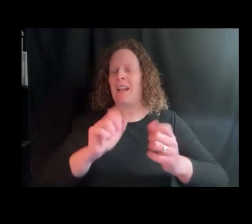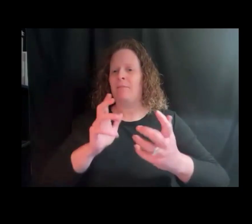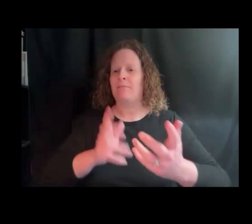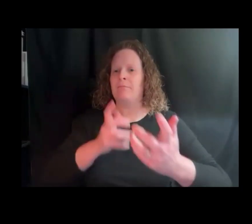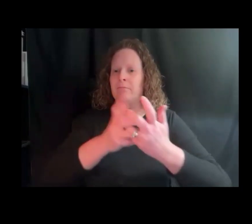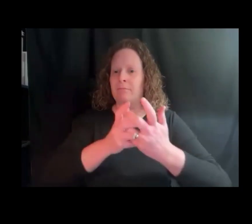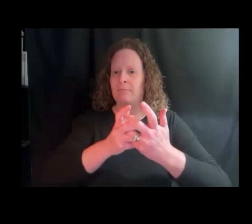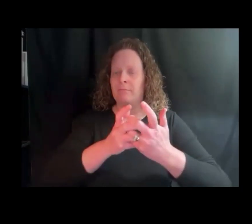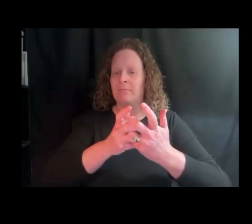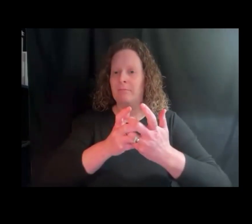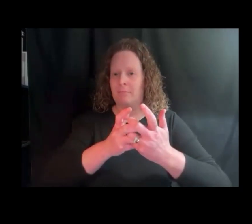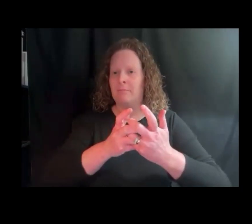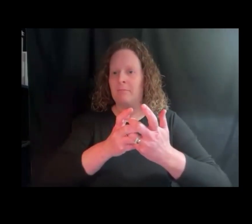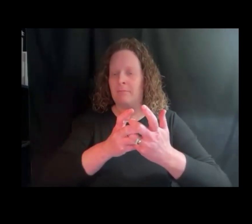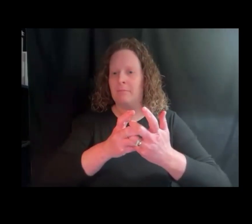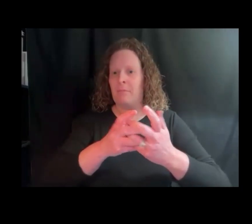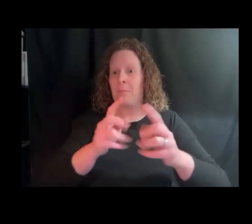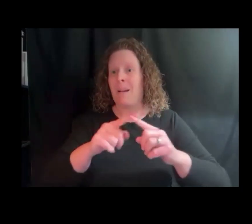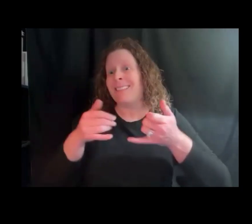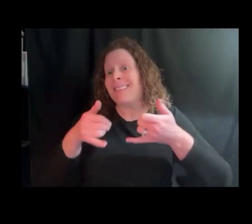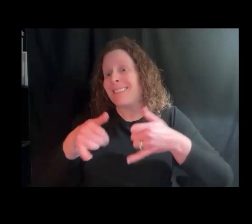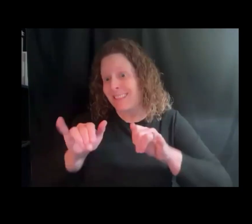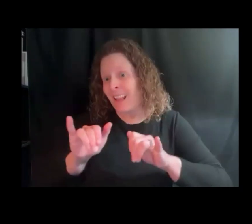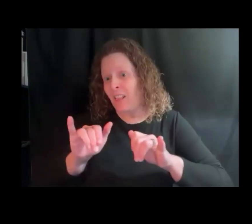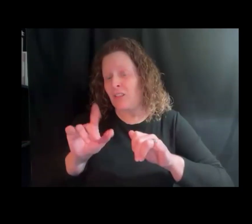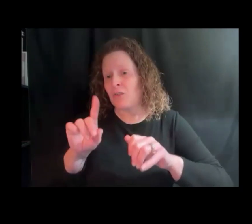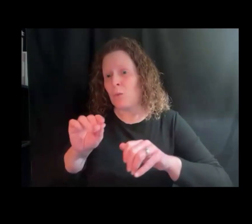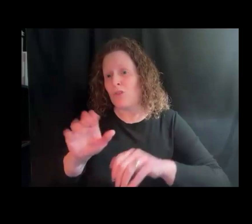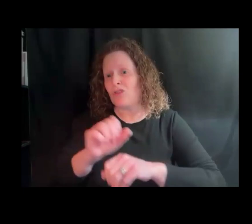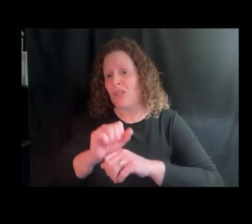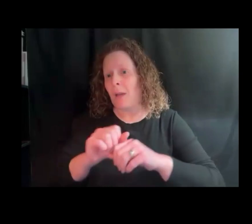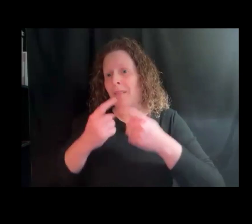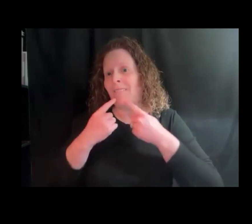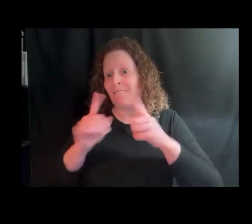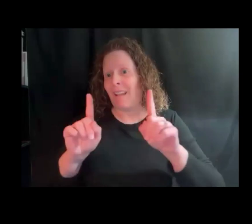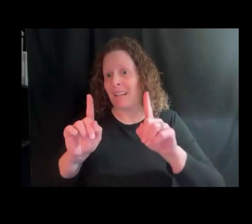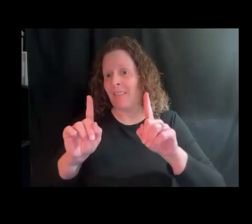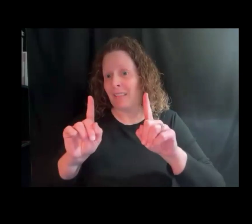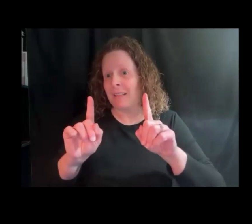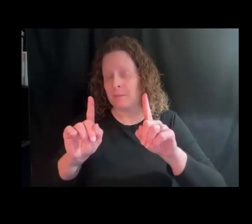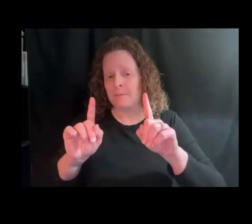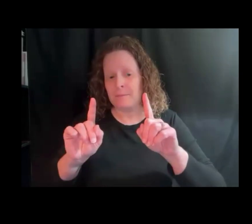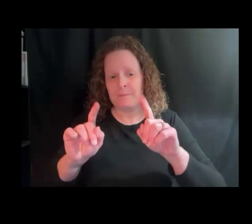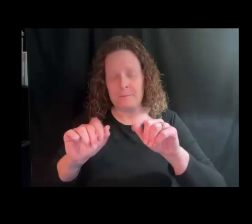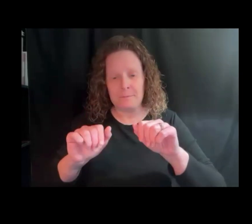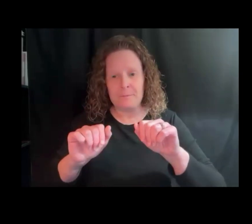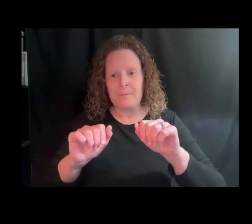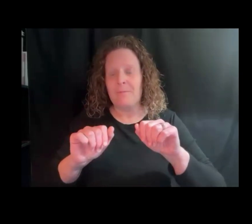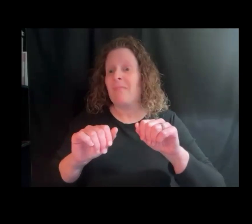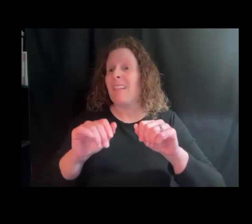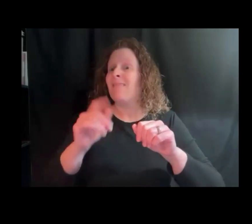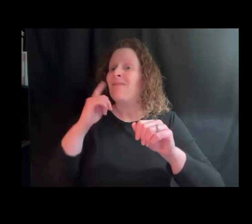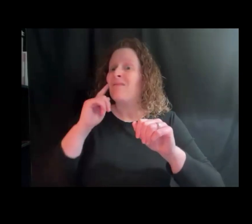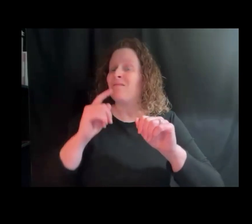students learn so that they can match their product to this student toward the goals